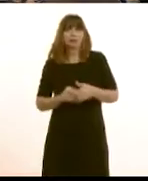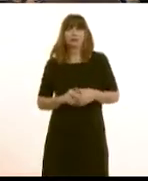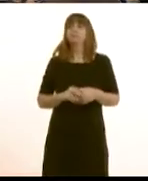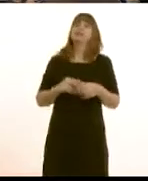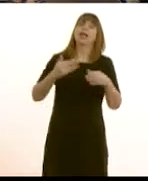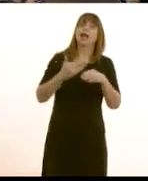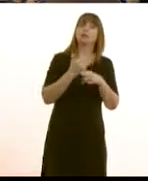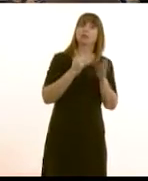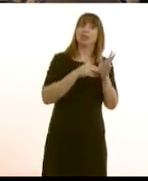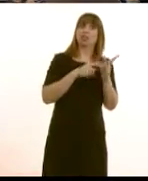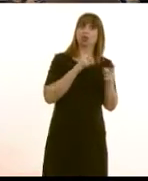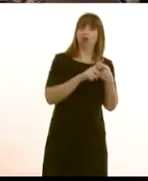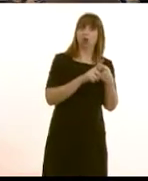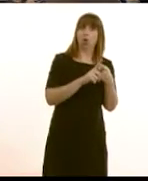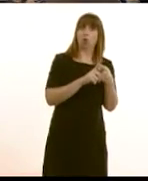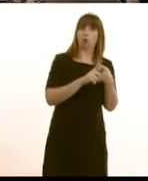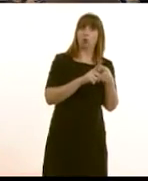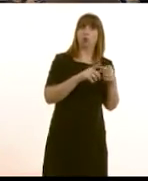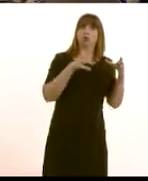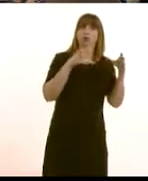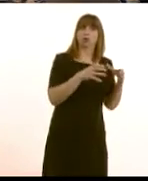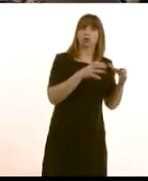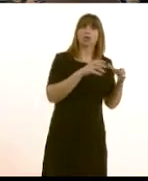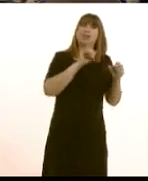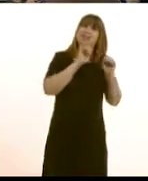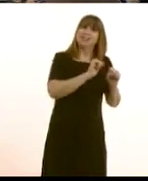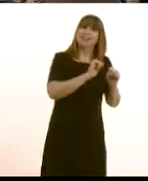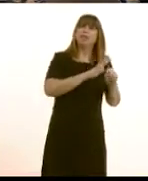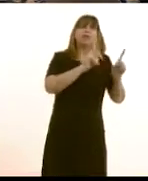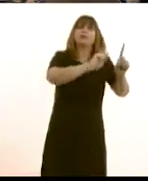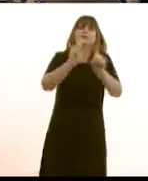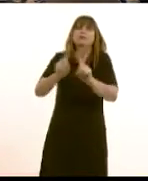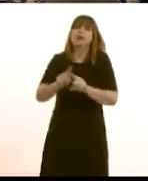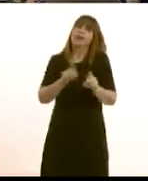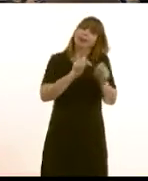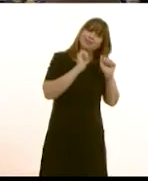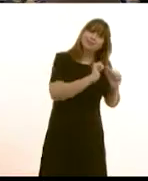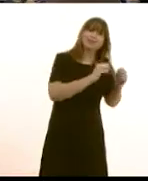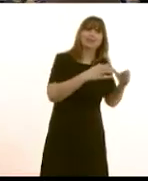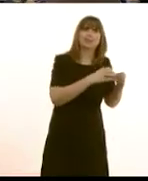zones are sectoral is to attract clusters, to benefit from external economies of scale,